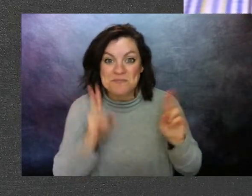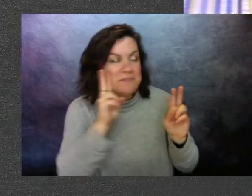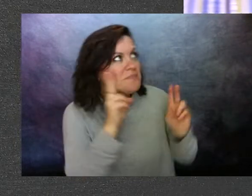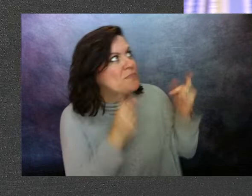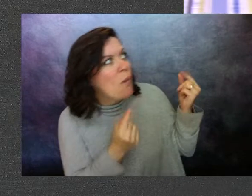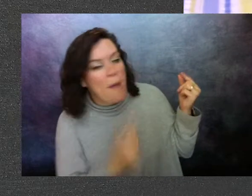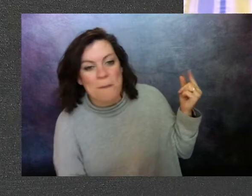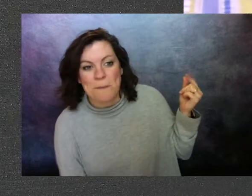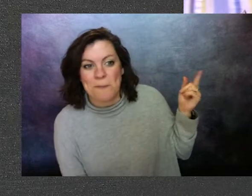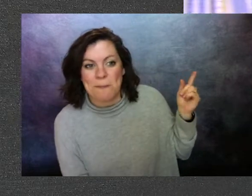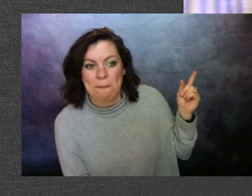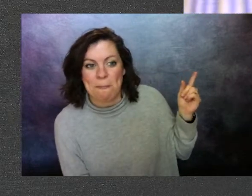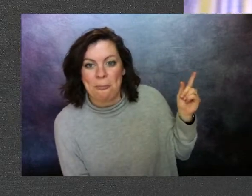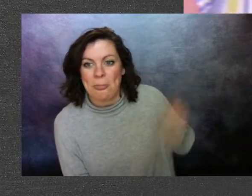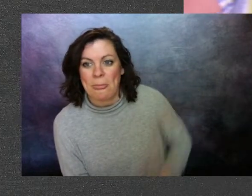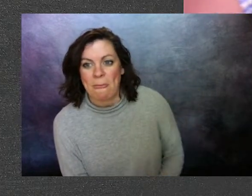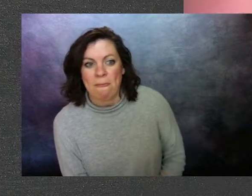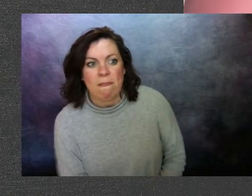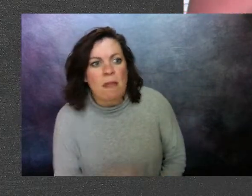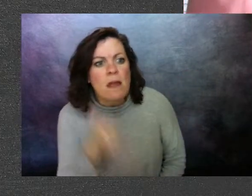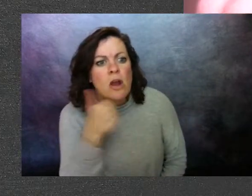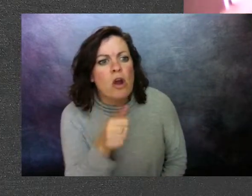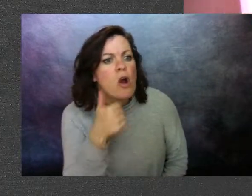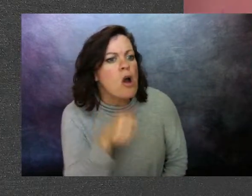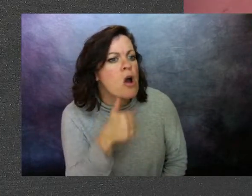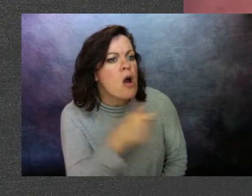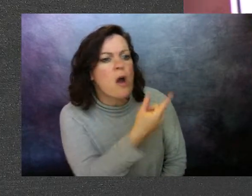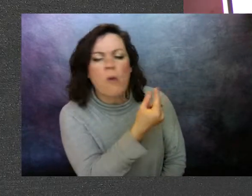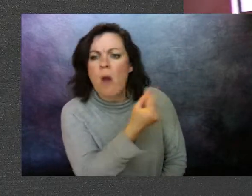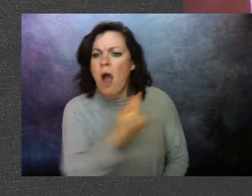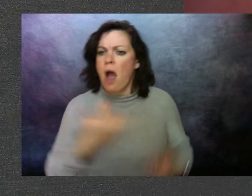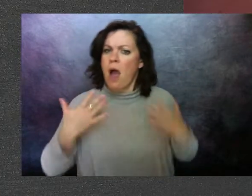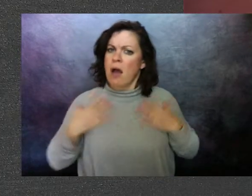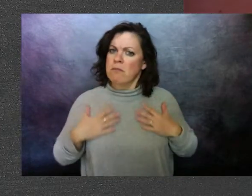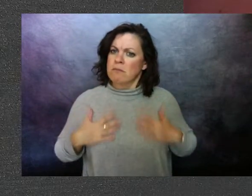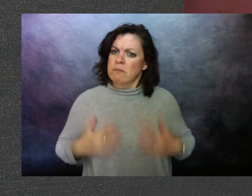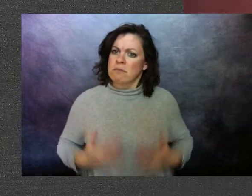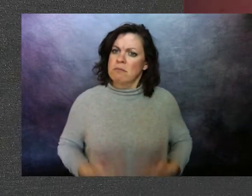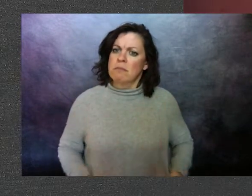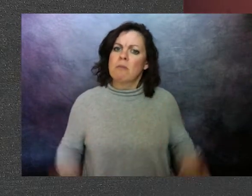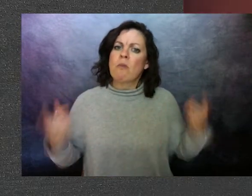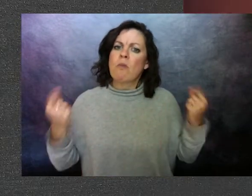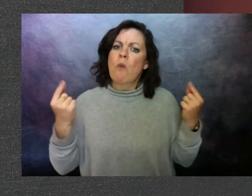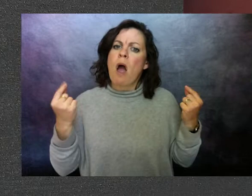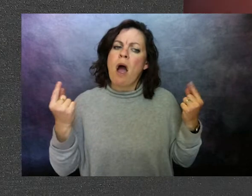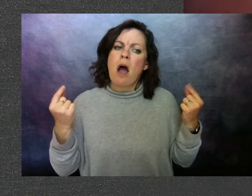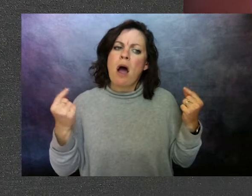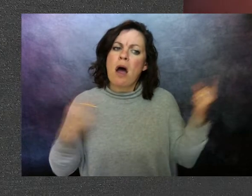Let's see what the last one is. The last one is a girl in some nice cool clothes.